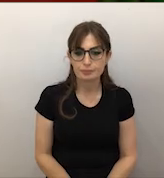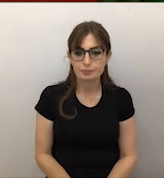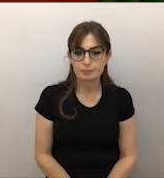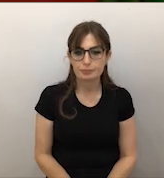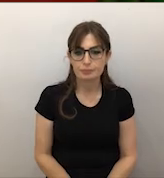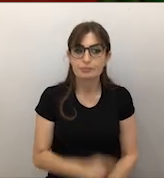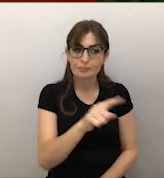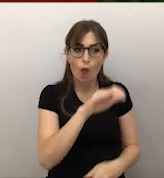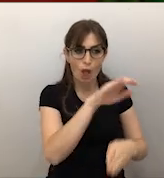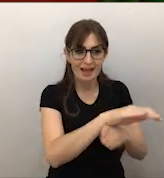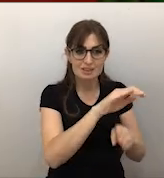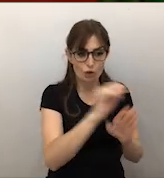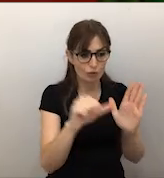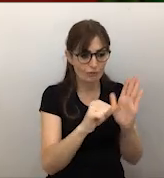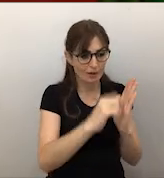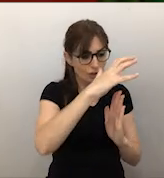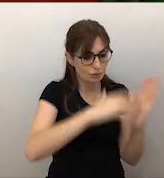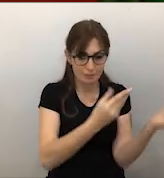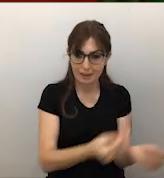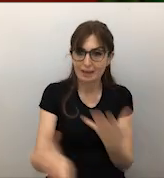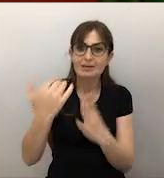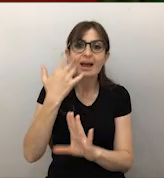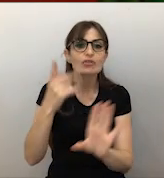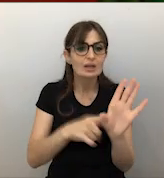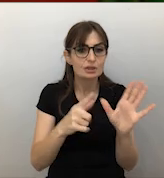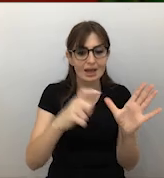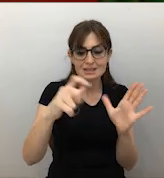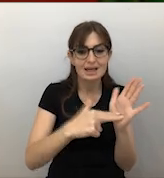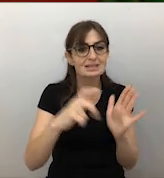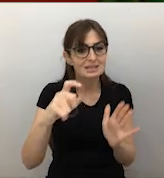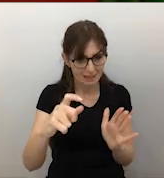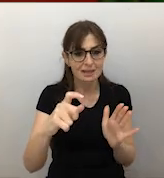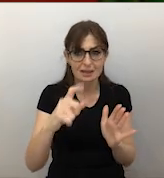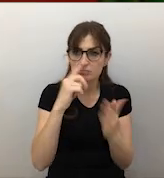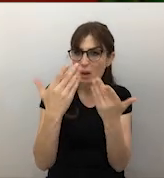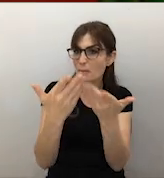As these external financial statements are lodged annually with the ACNC, they are publicly